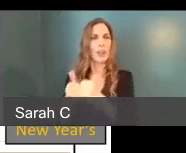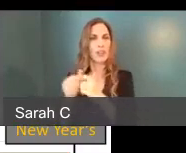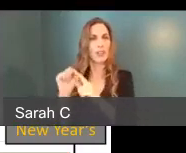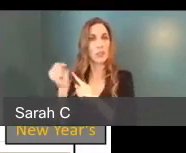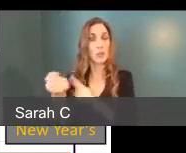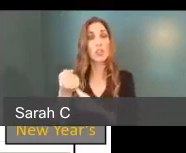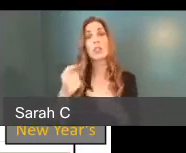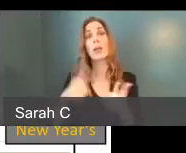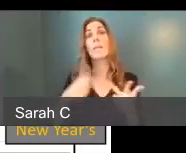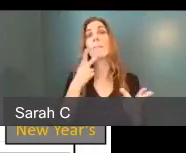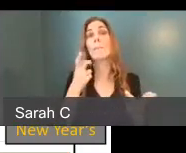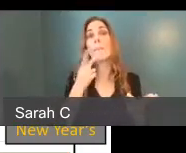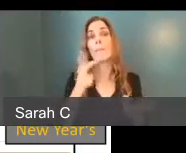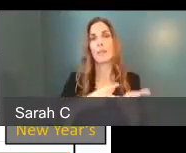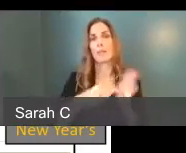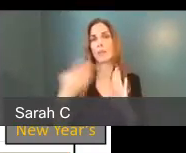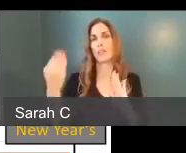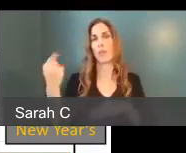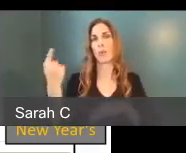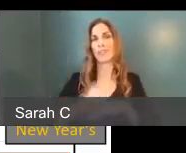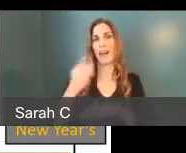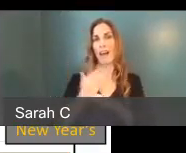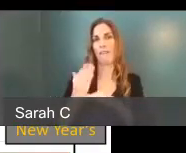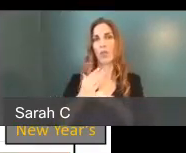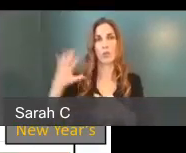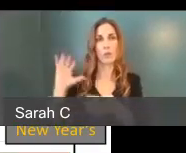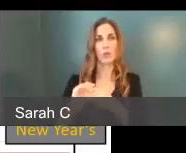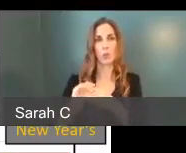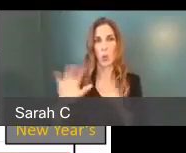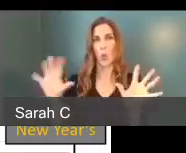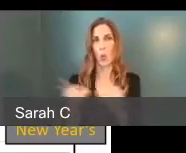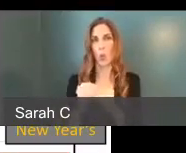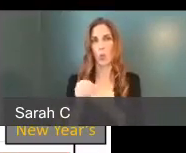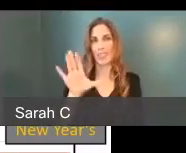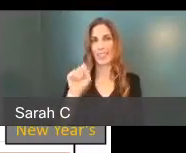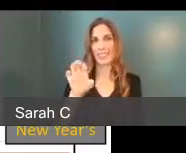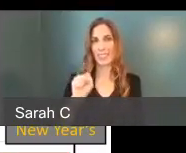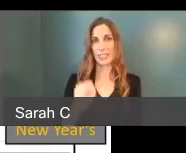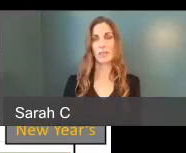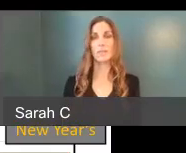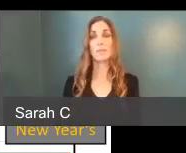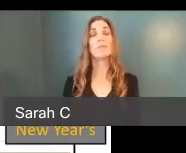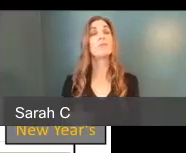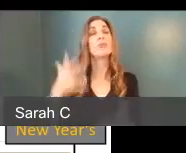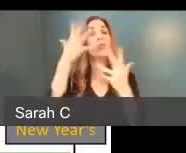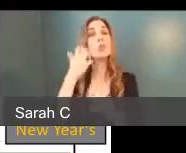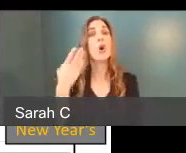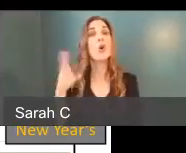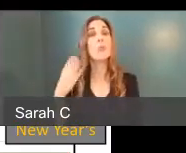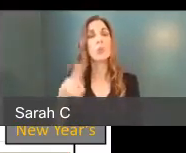the 14-day average of those total cases. The dark blue line is the seven-day average of community